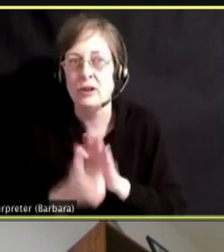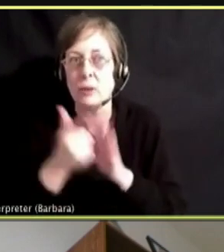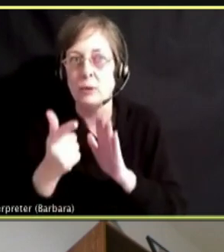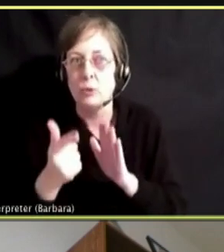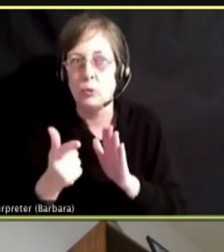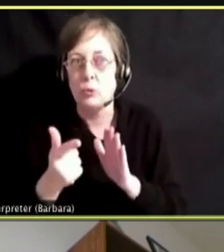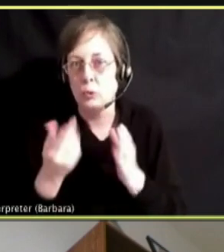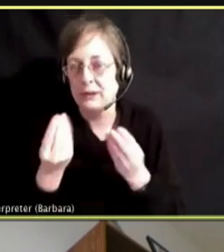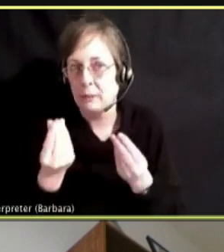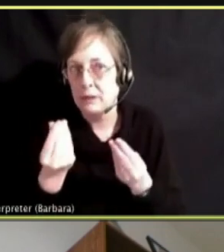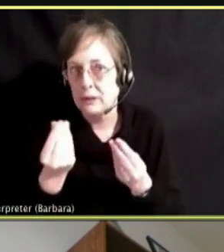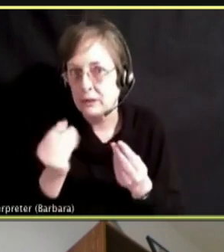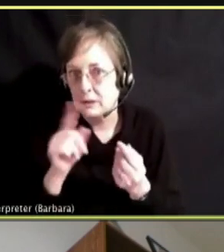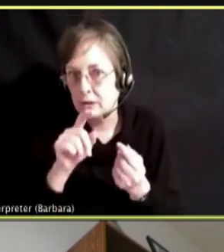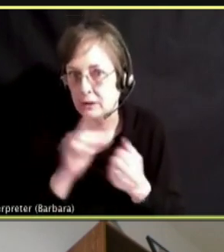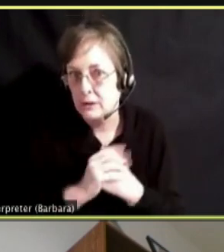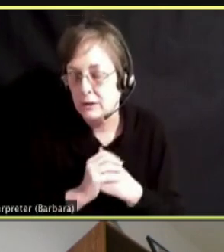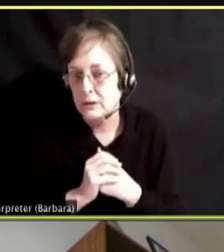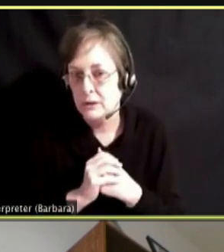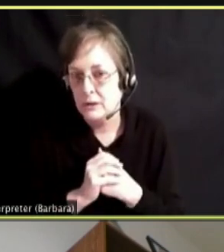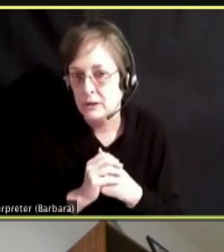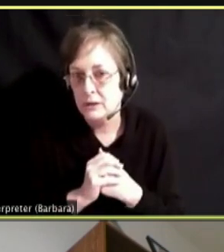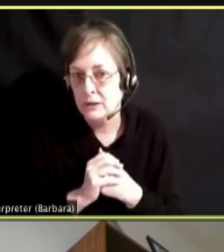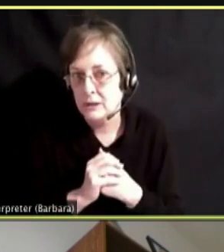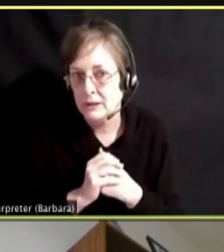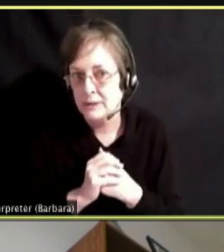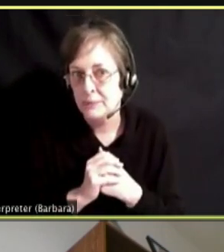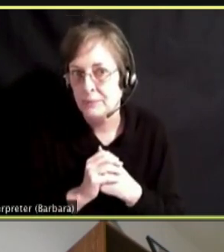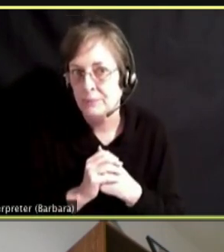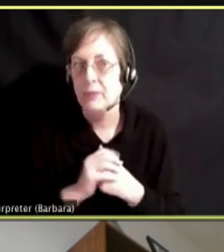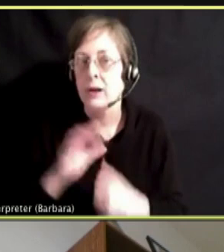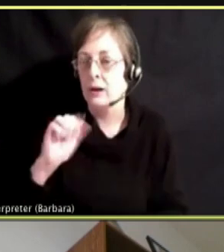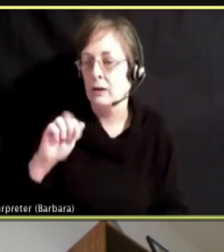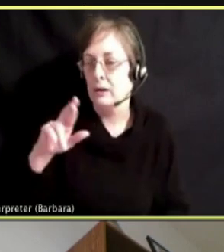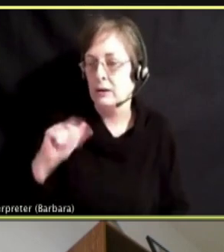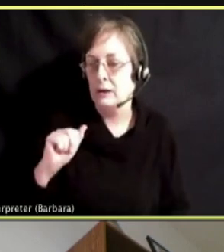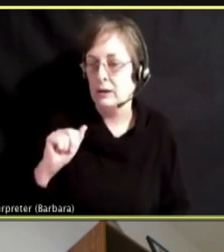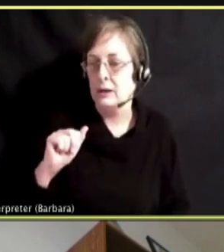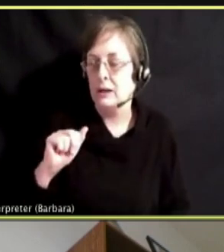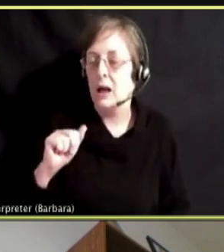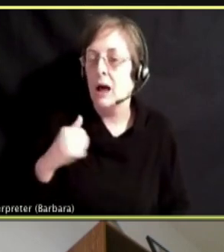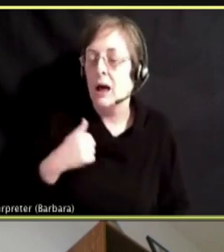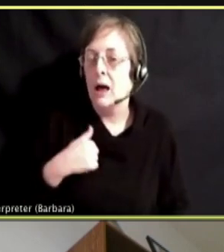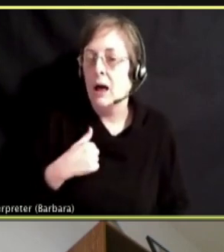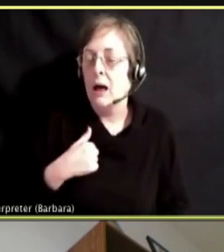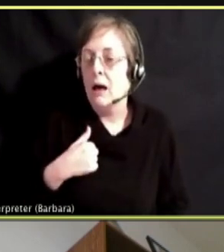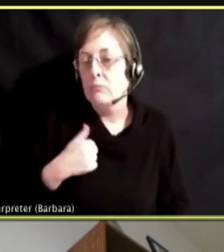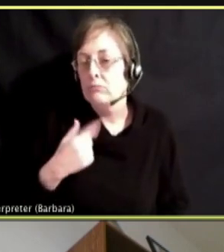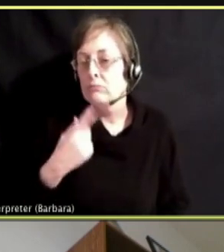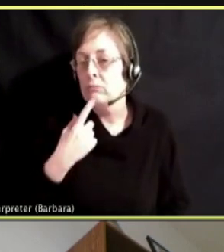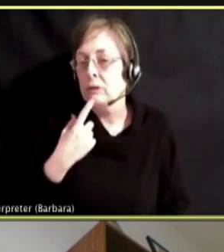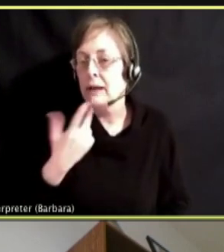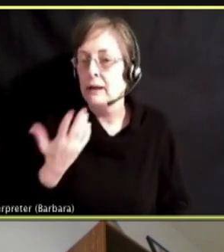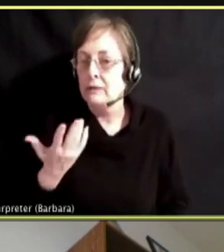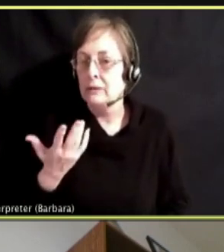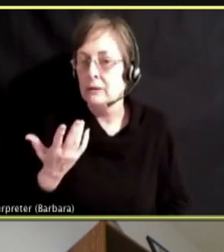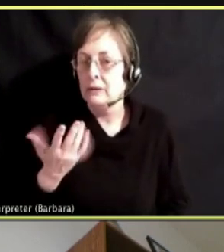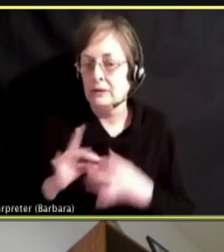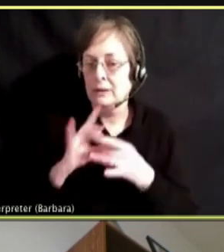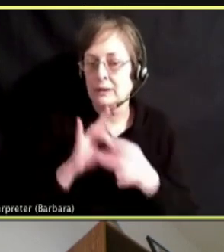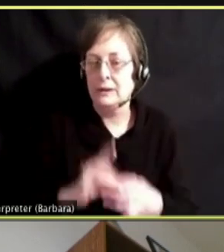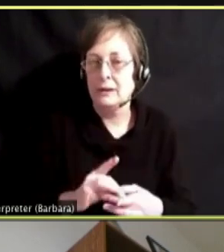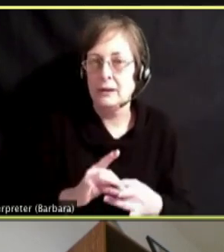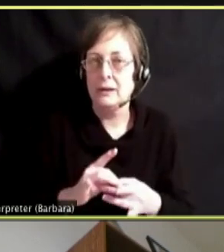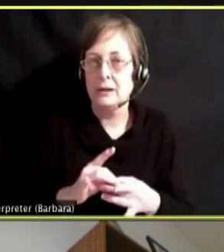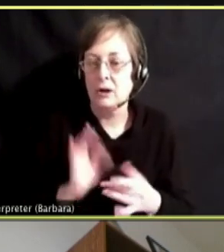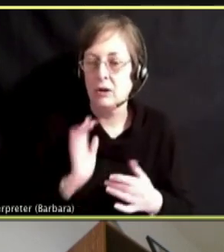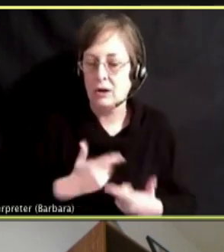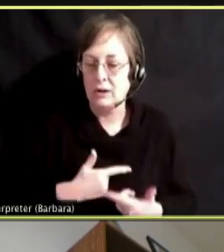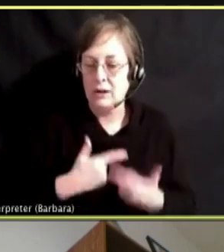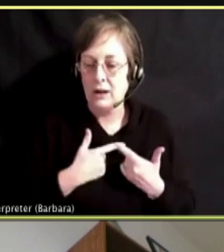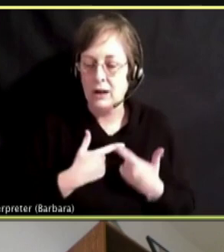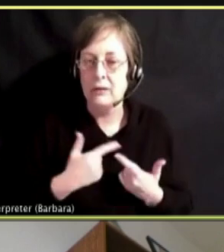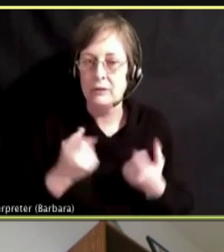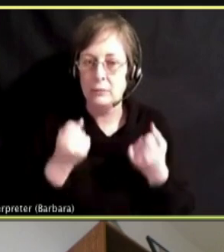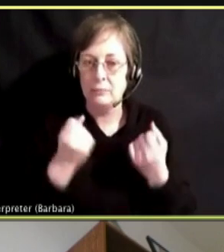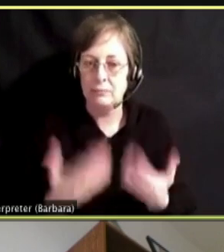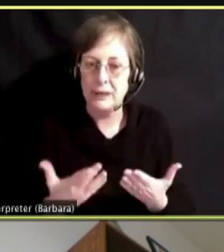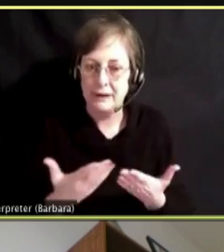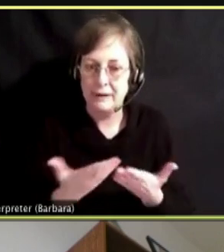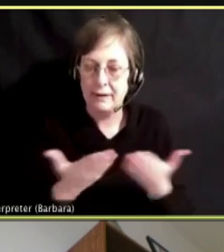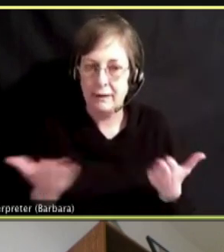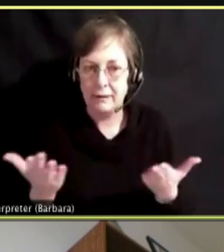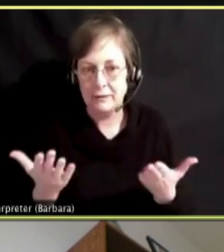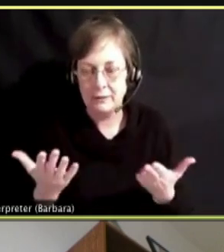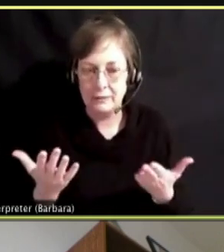I WOULD SAY GOES BACK TO THE MULTIFACETED NATURE OF OUR LIVES.